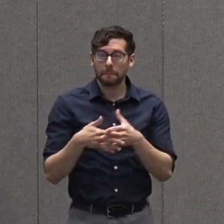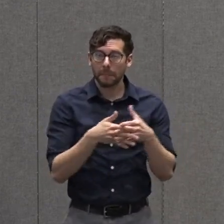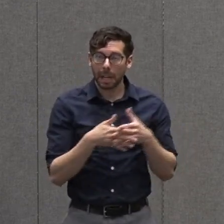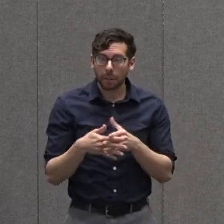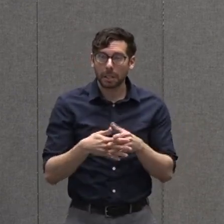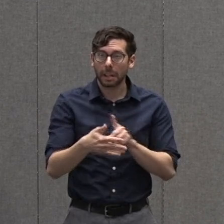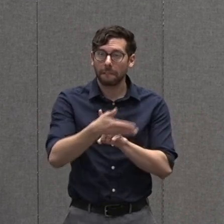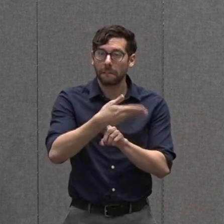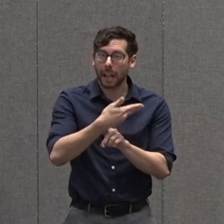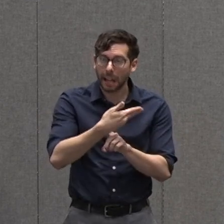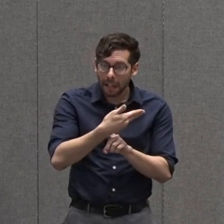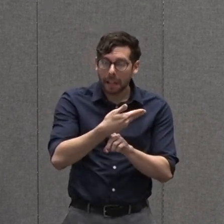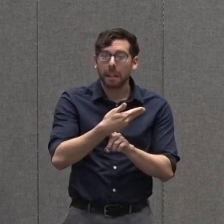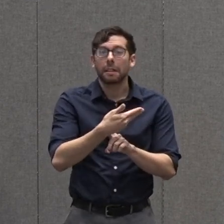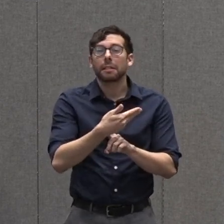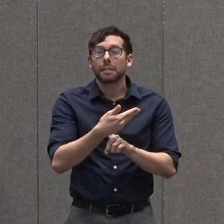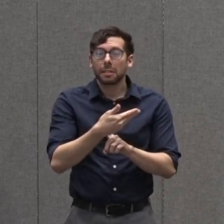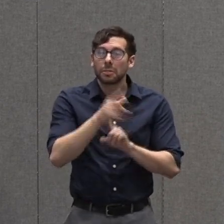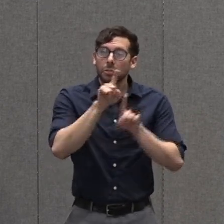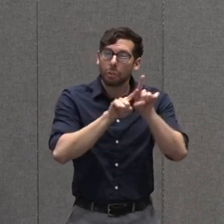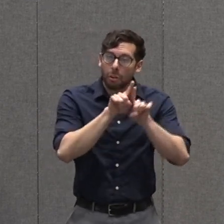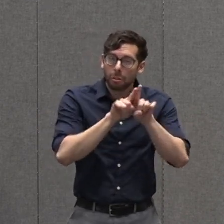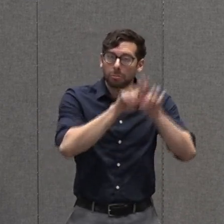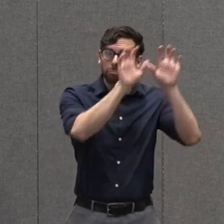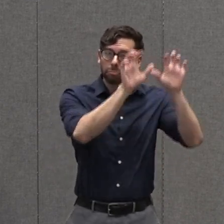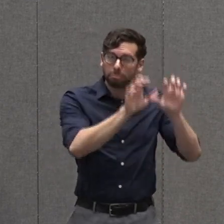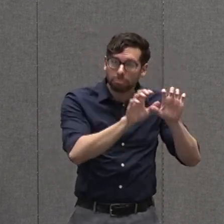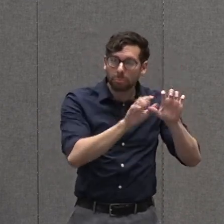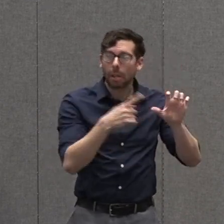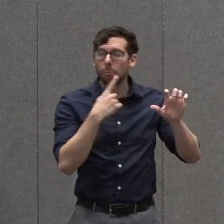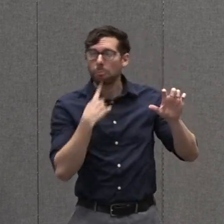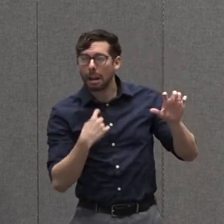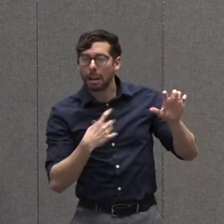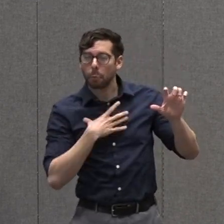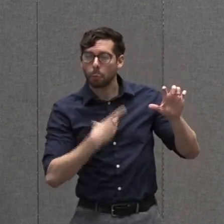But we also have a Revolutionary War flag here, that says, "Don't tread on me."